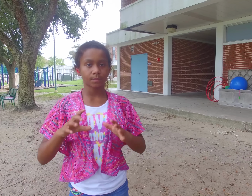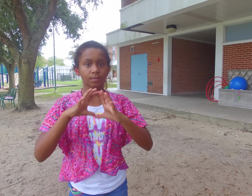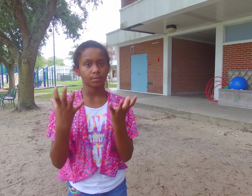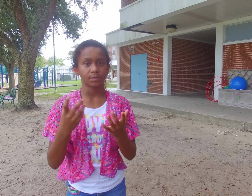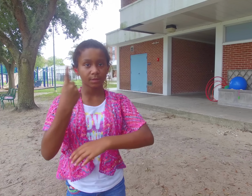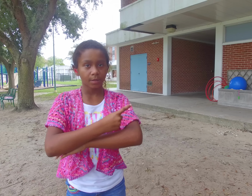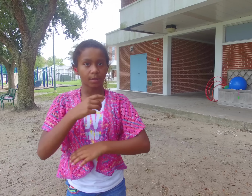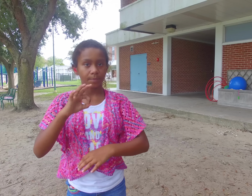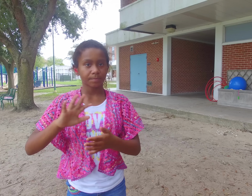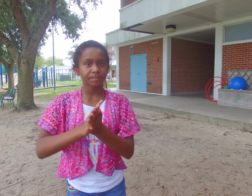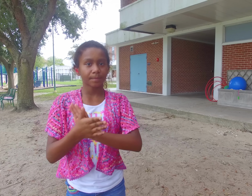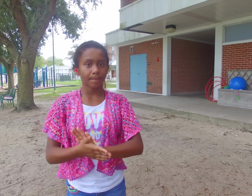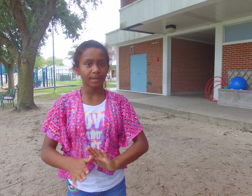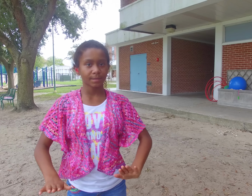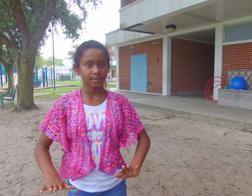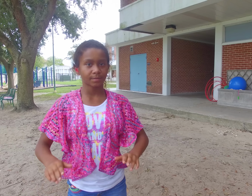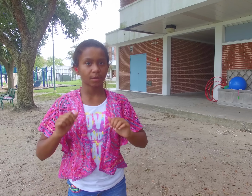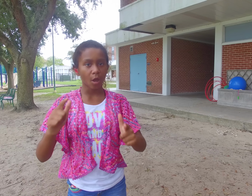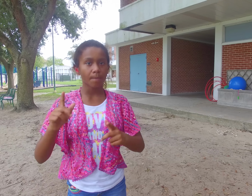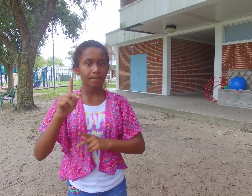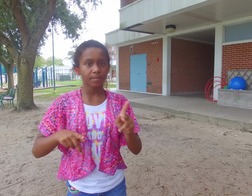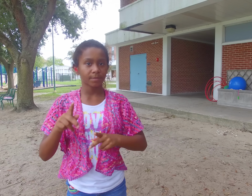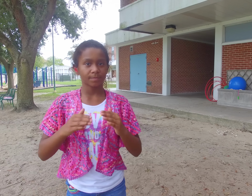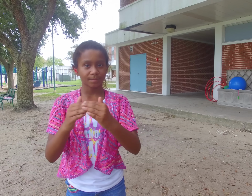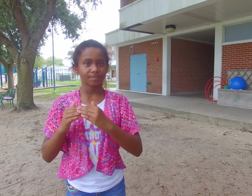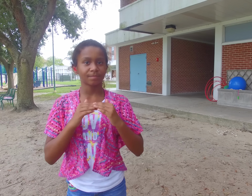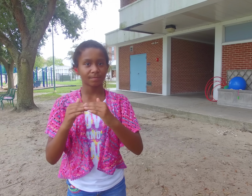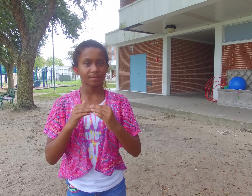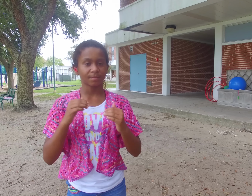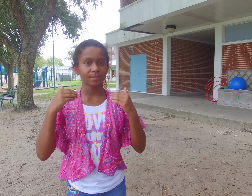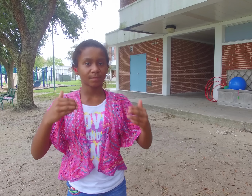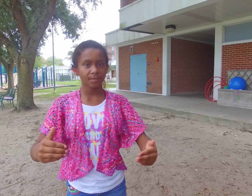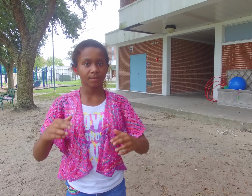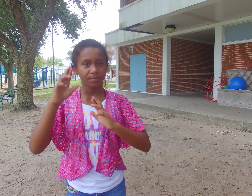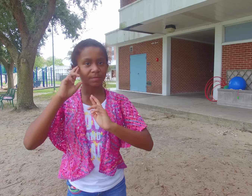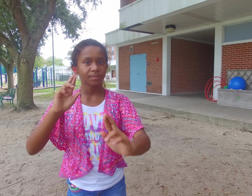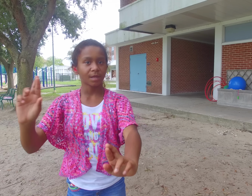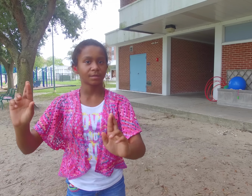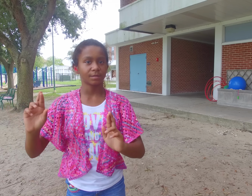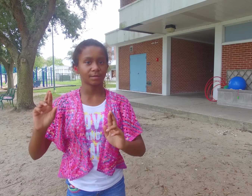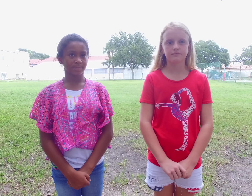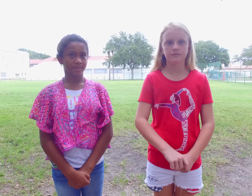Today is also International Day of Peace. All people get along and respect each other.